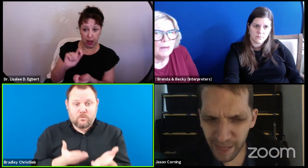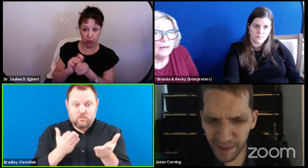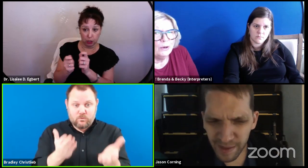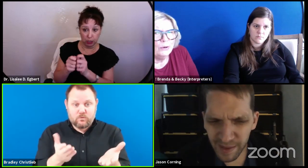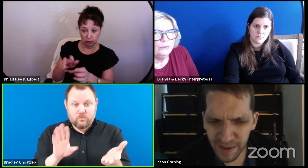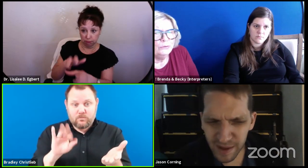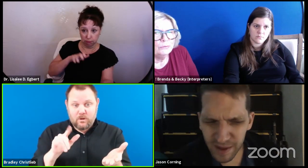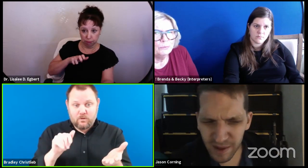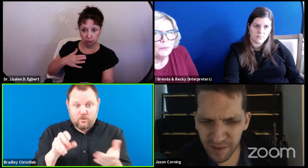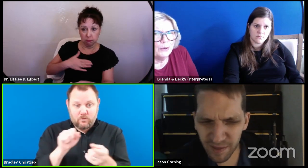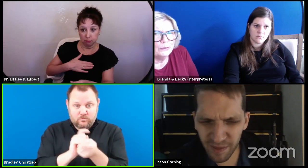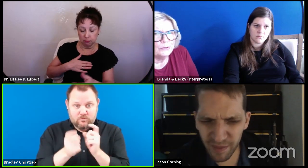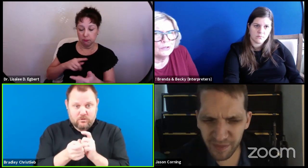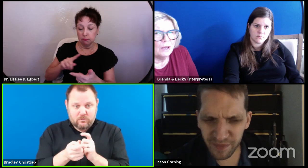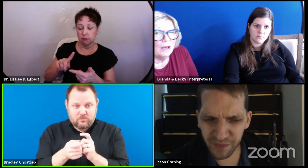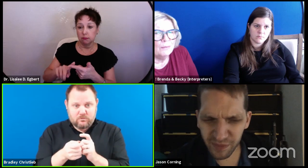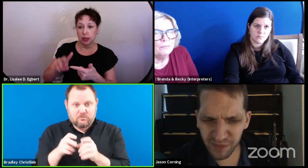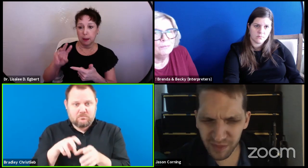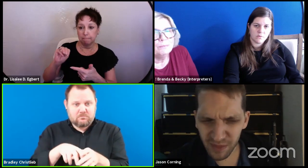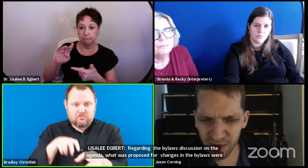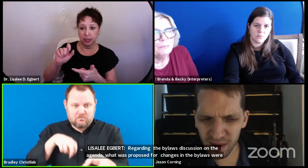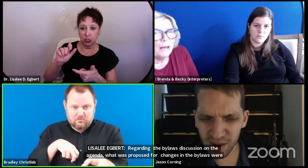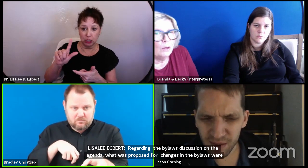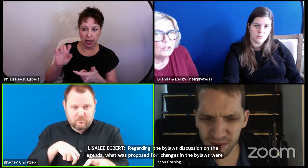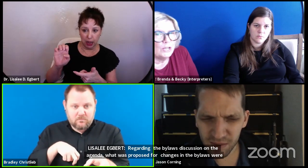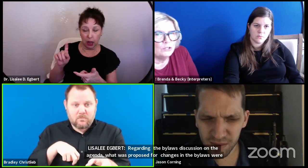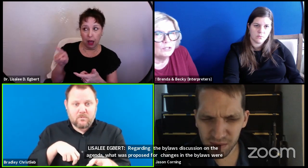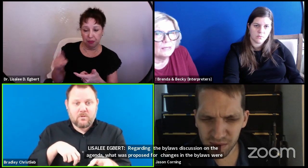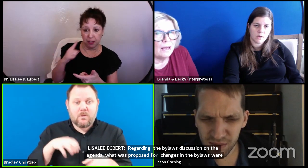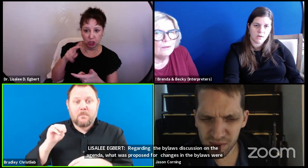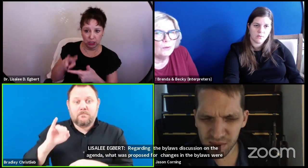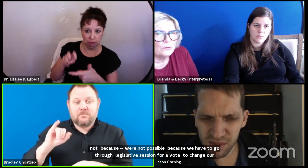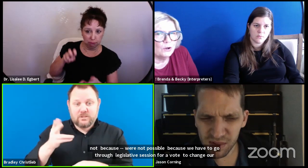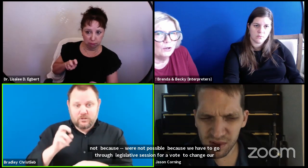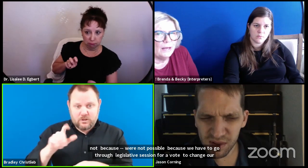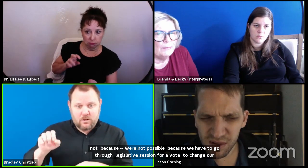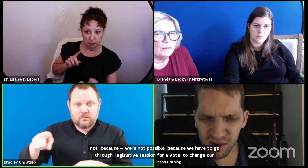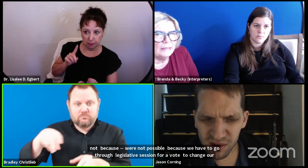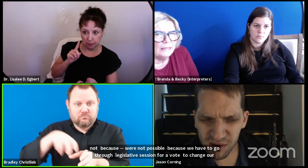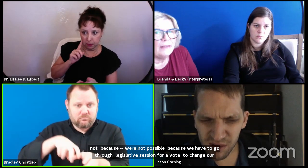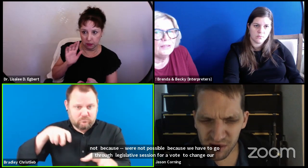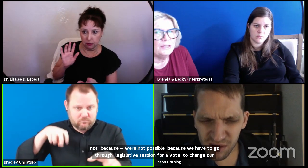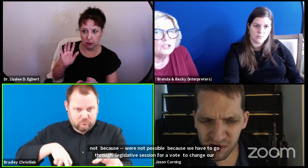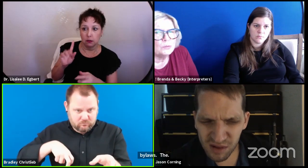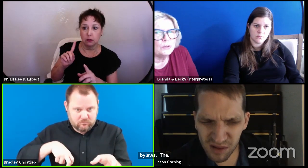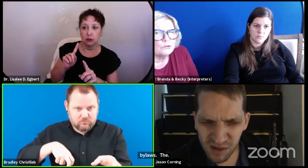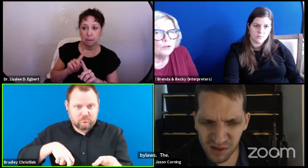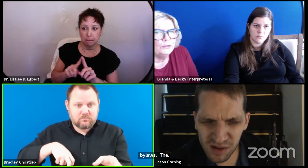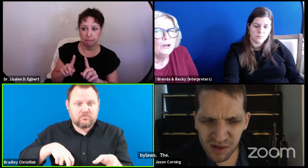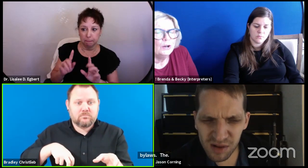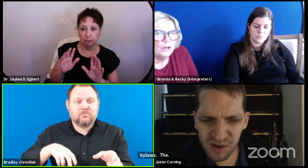My own proposed by law changes I have withdrawn, and Mary Lynn I think she has withdrawn her